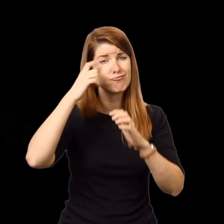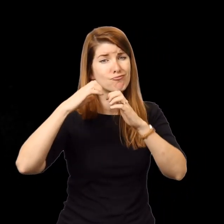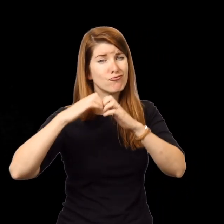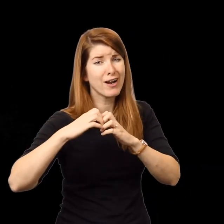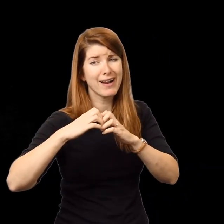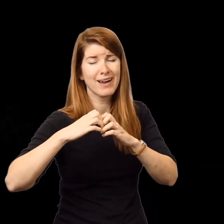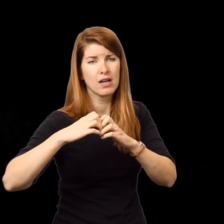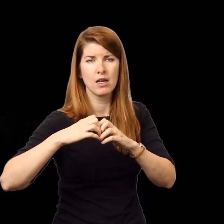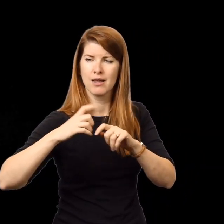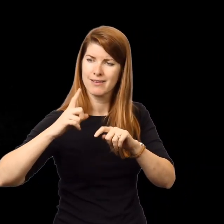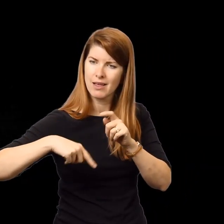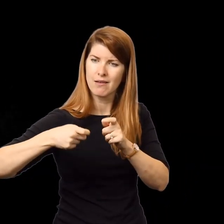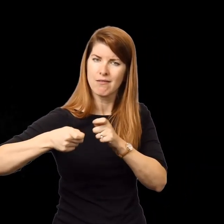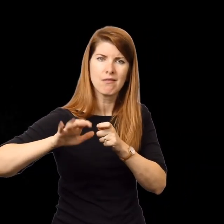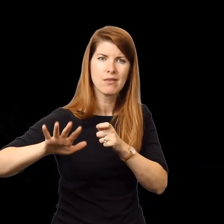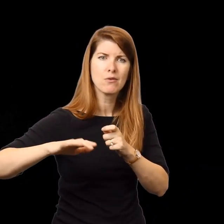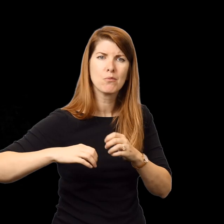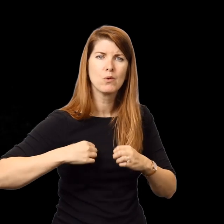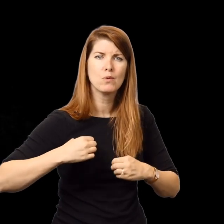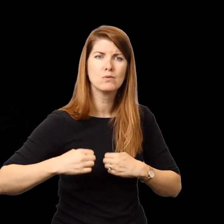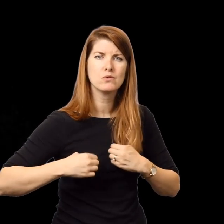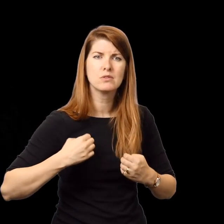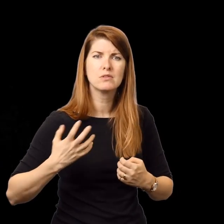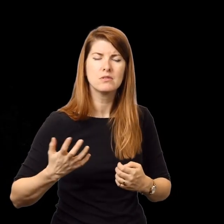is that their brain just can't regulate their emotions.